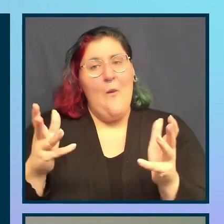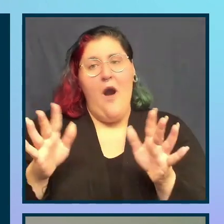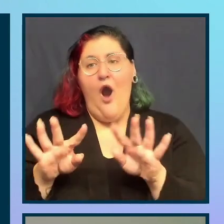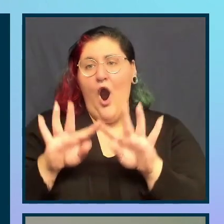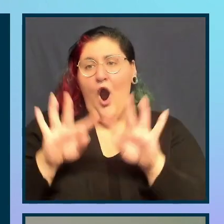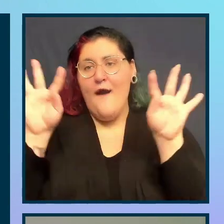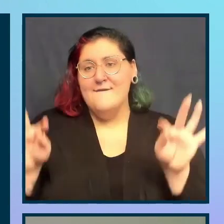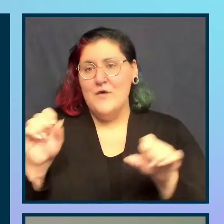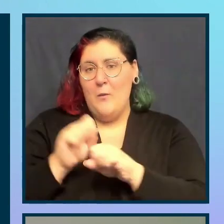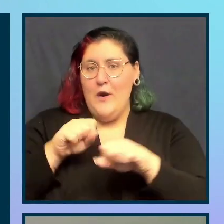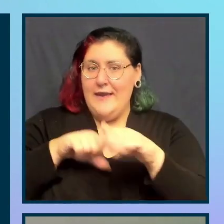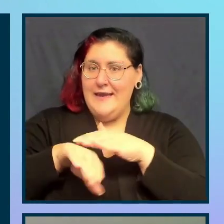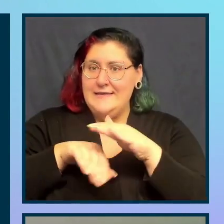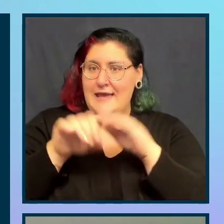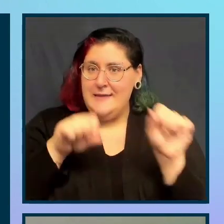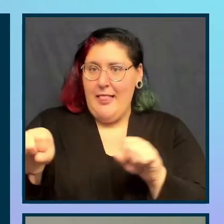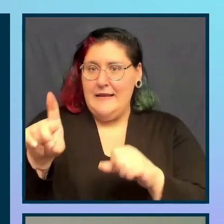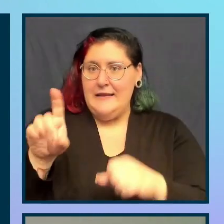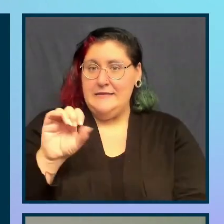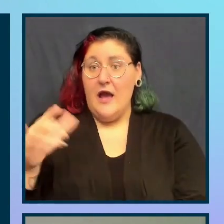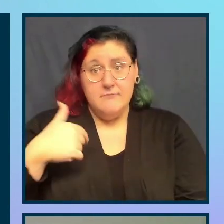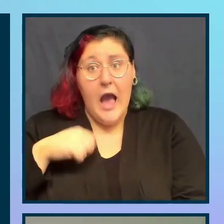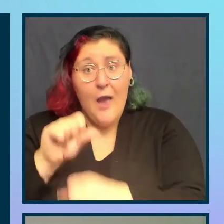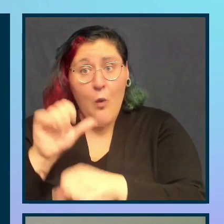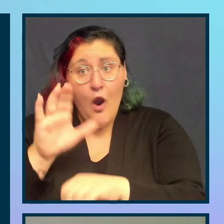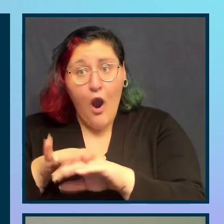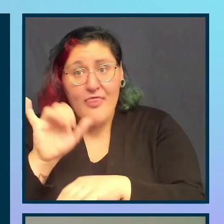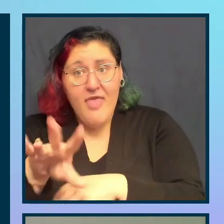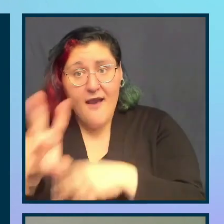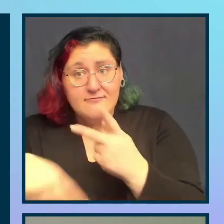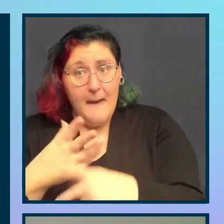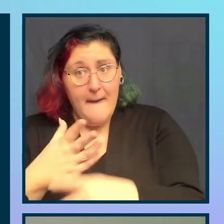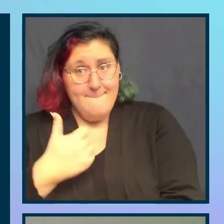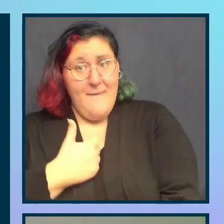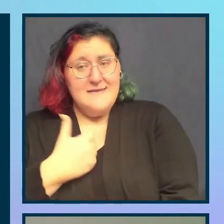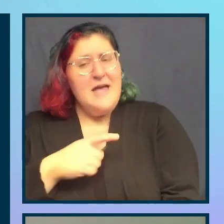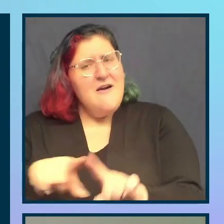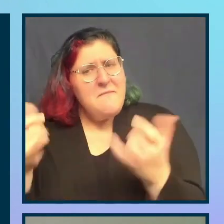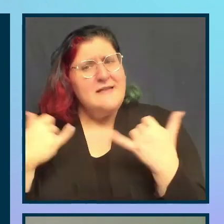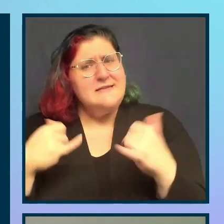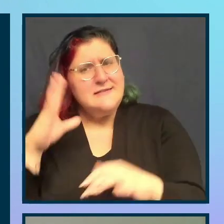I'm saying this despite working on myself, and this is because frameworks that,